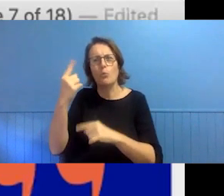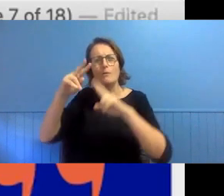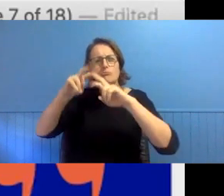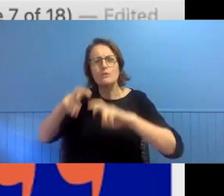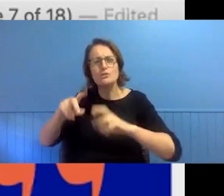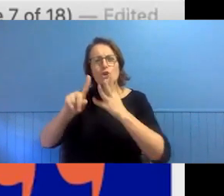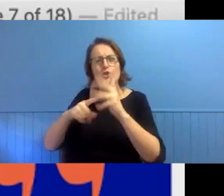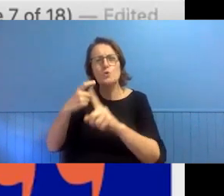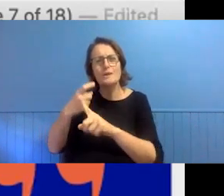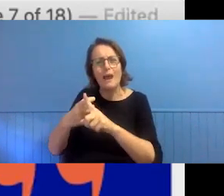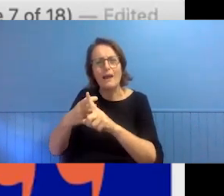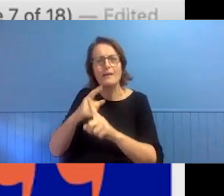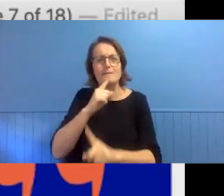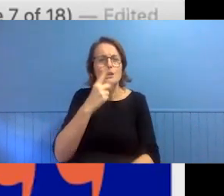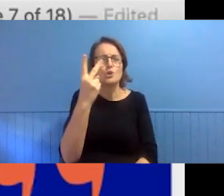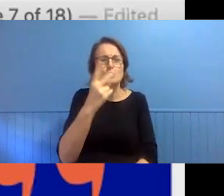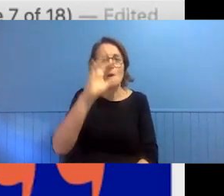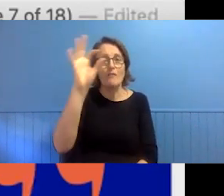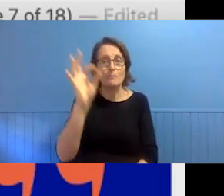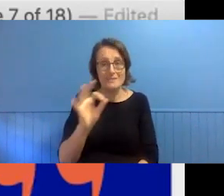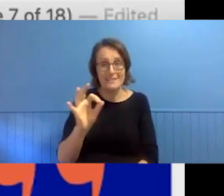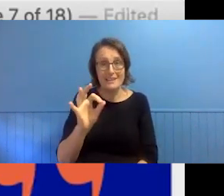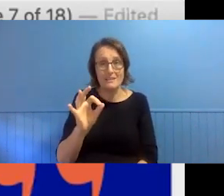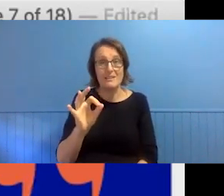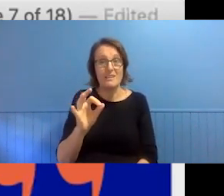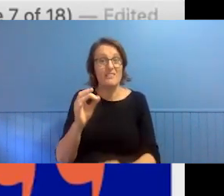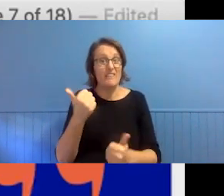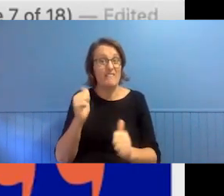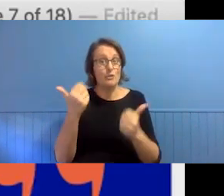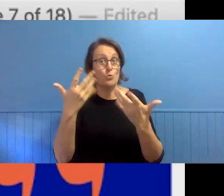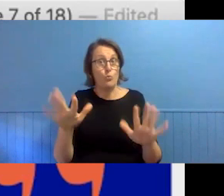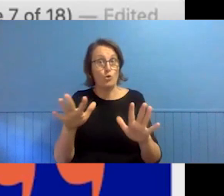a virtual live performance online and over half are looking to. That